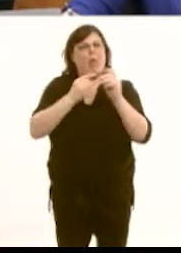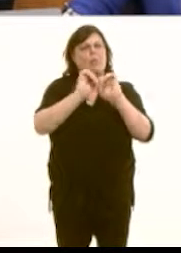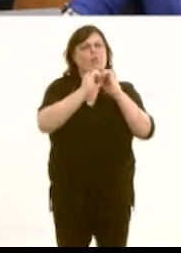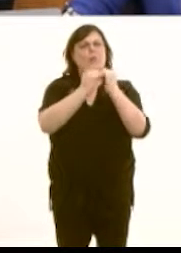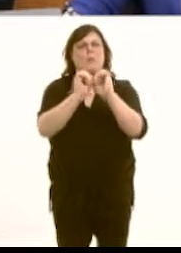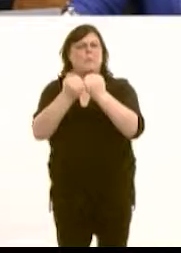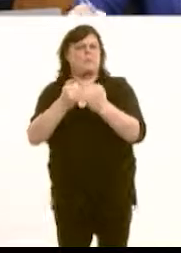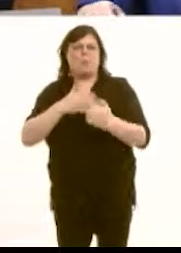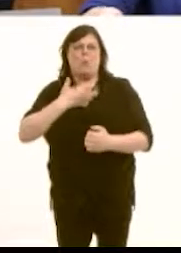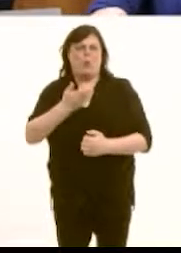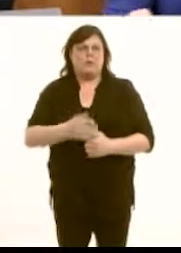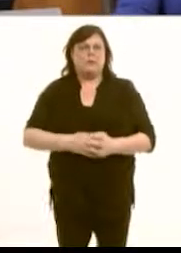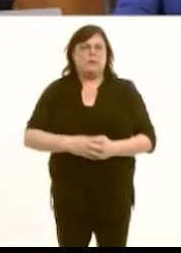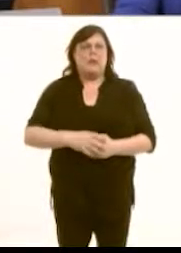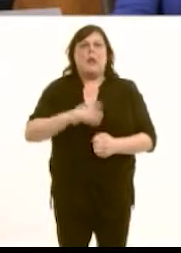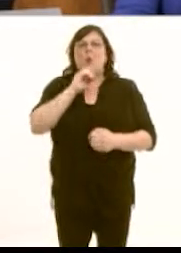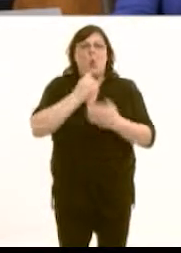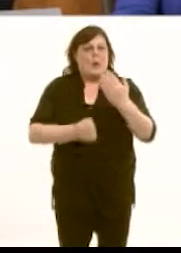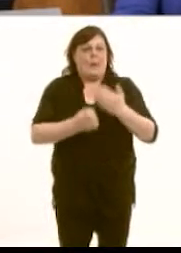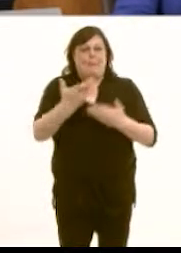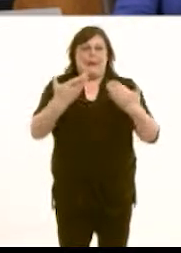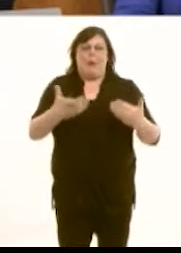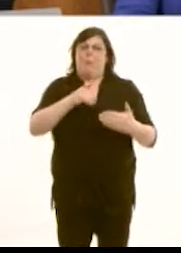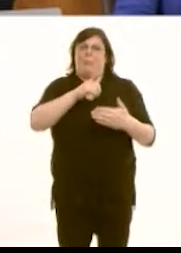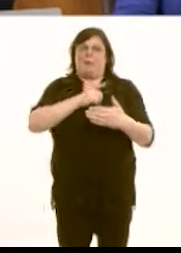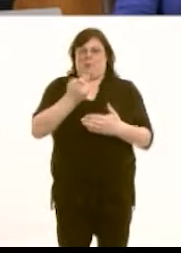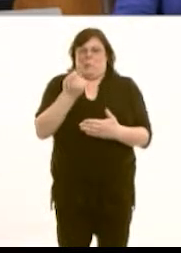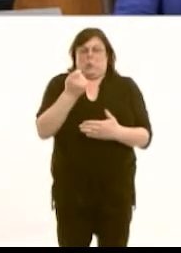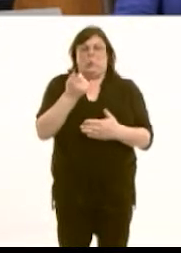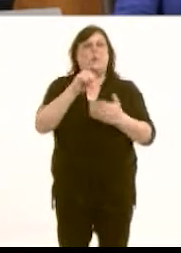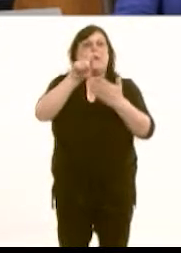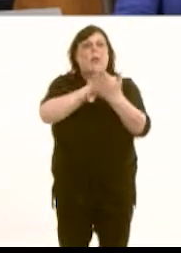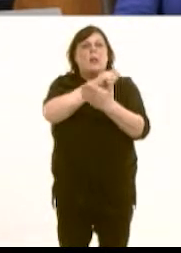I dare say itís not going to happen before an election, but we were in agreement with